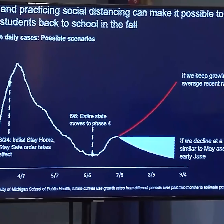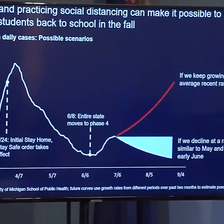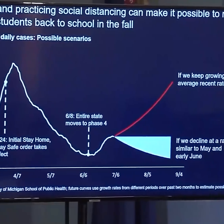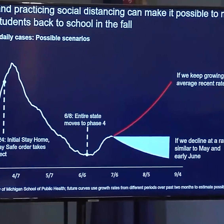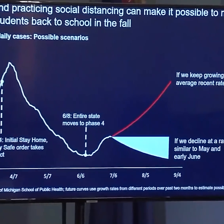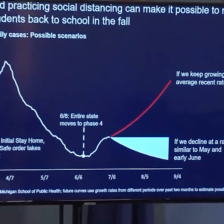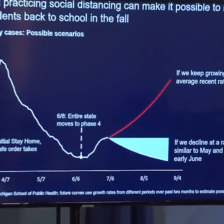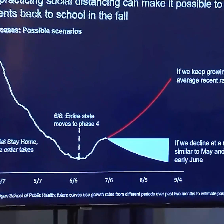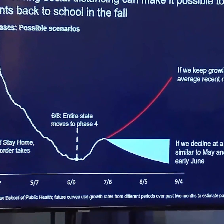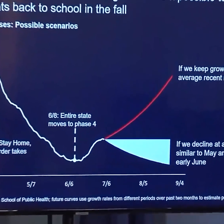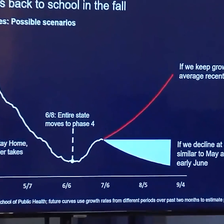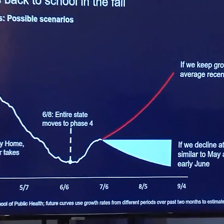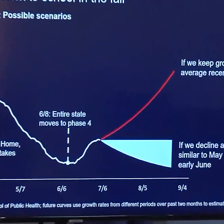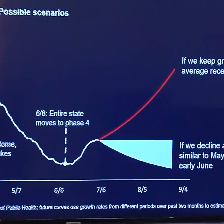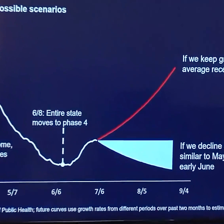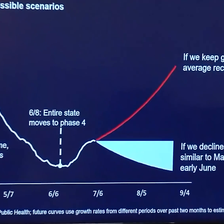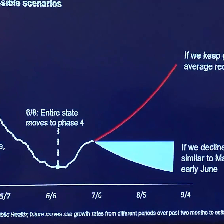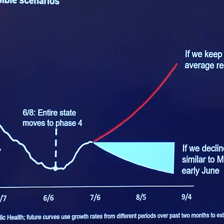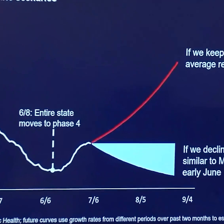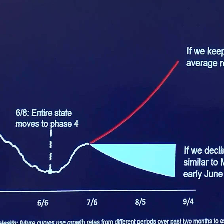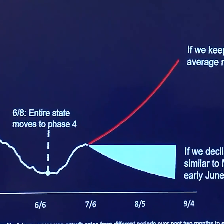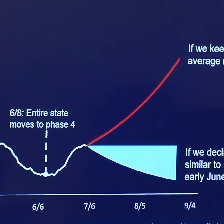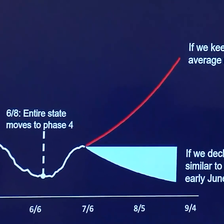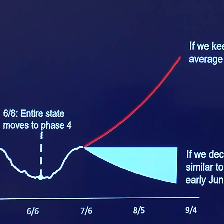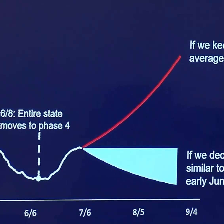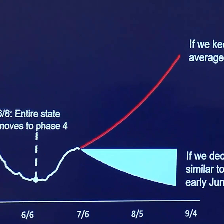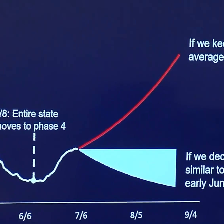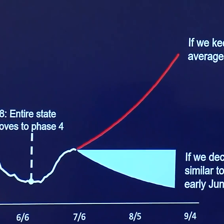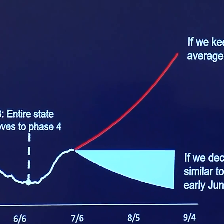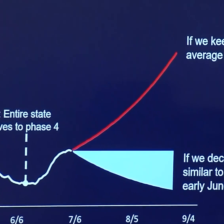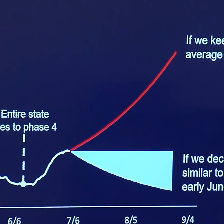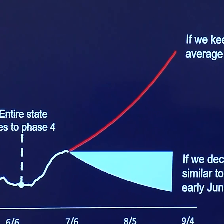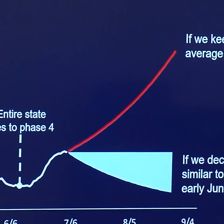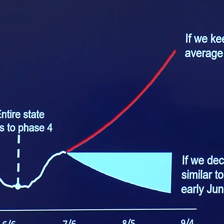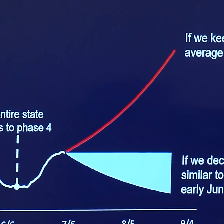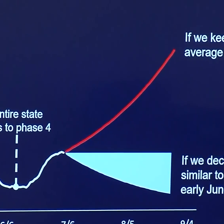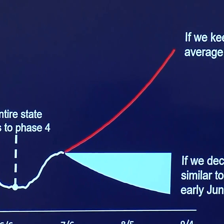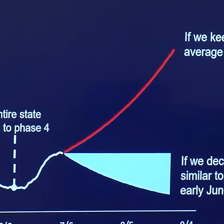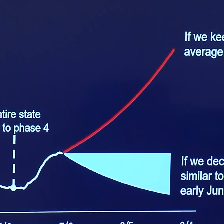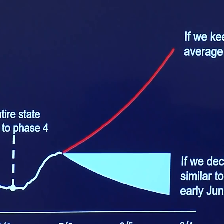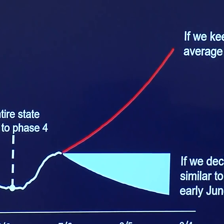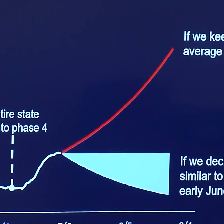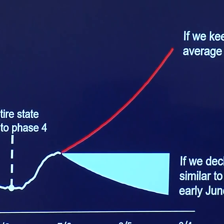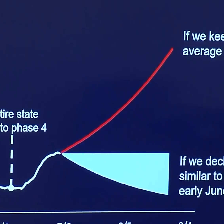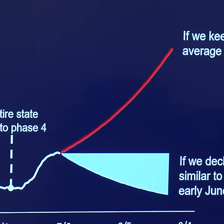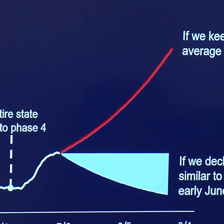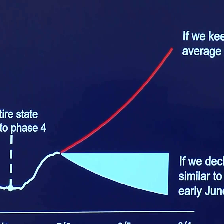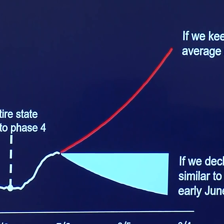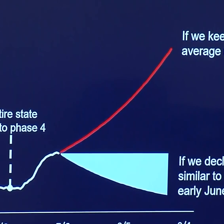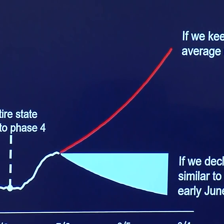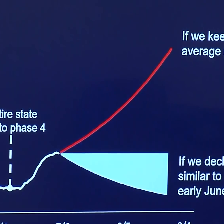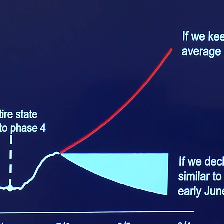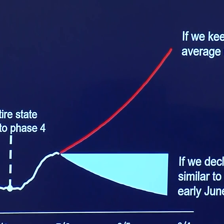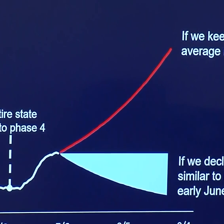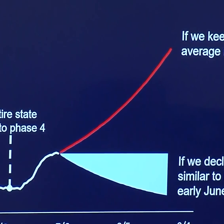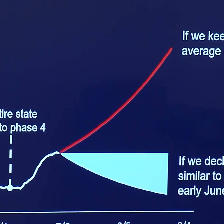DOING AND SEEING OUR NUMBERS CLIMB, THIS IS WHERE WE'RE HEADED. AS YOU CAN SEE, IT WILL BE ABOVE